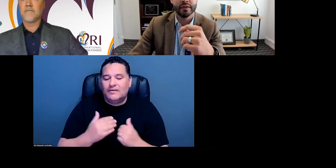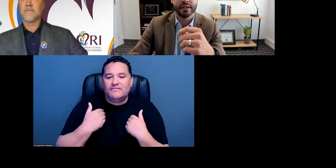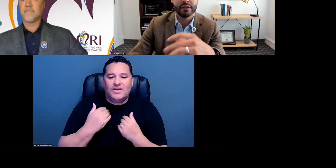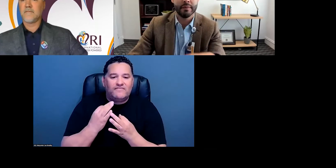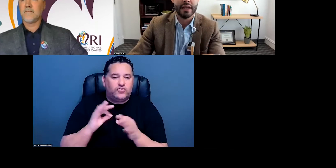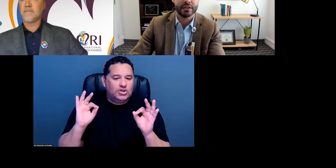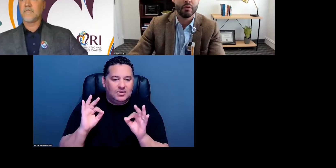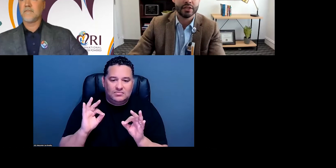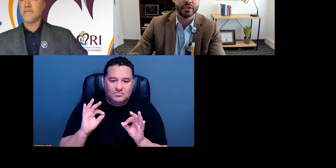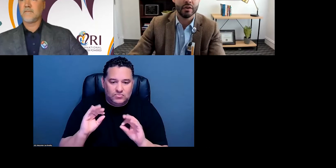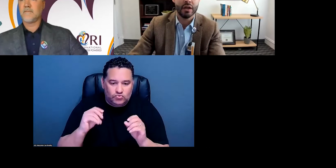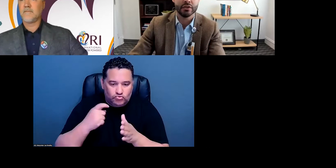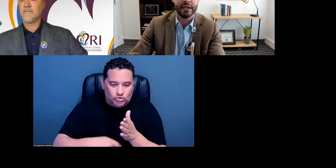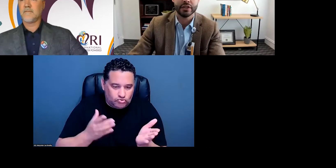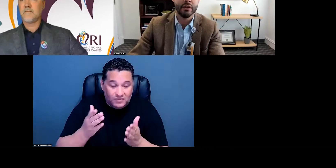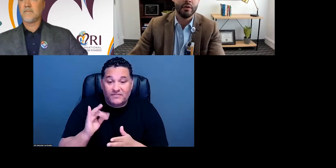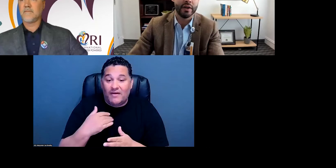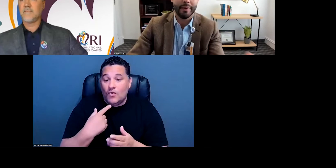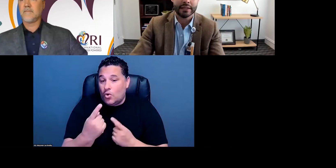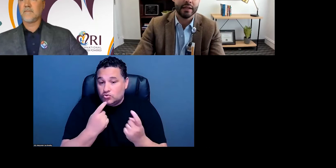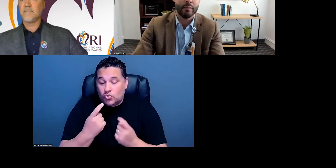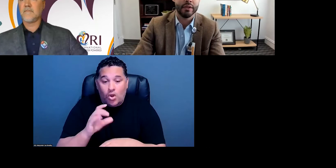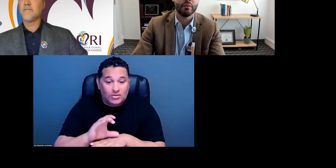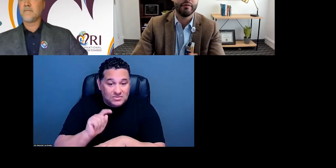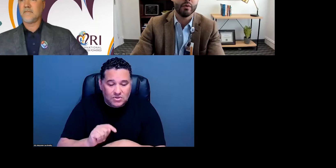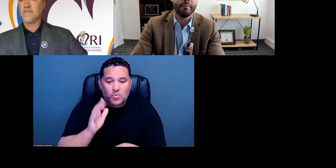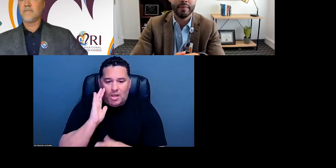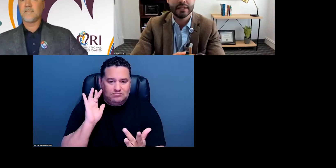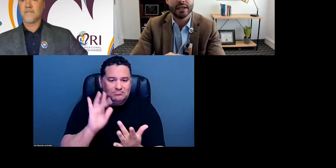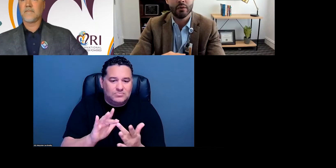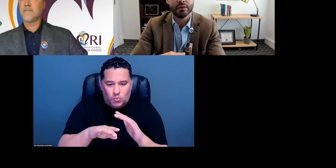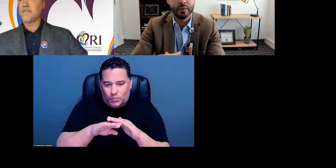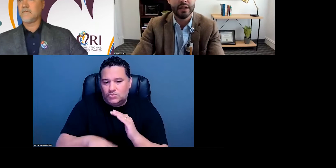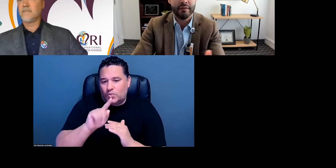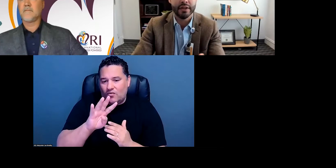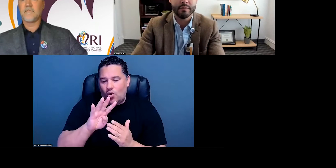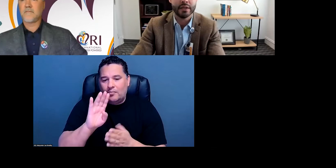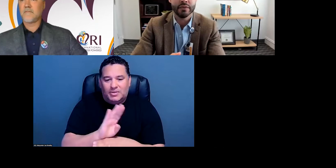A NUMBER OF EXPERTS IN VARIOUS AREAS. AND, AND WE HAVE A FREE OF CHARGE SERVICE, IF SOME ONE HAS A QUESTION